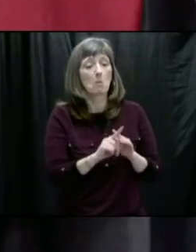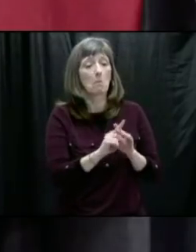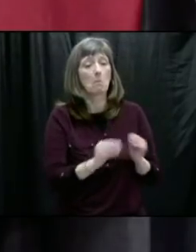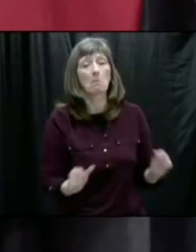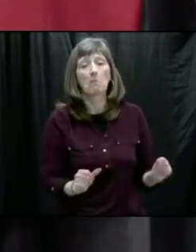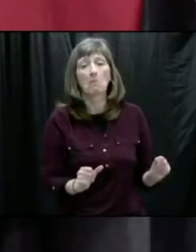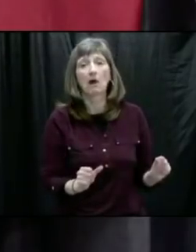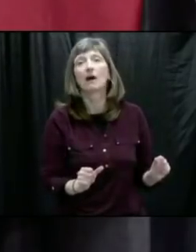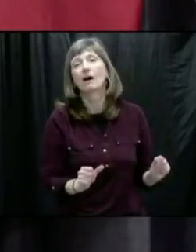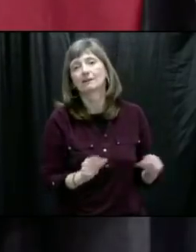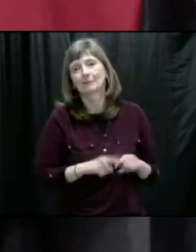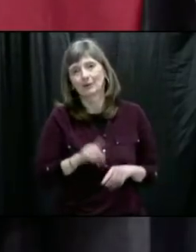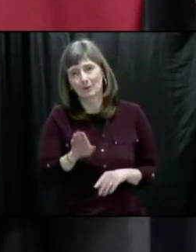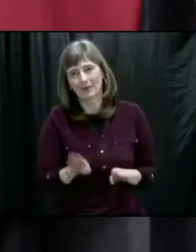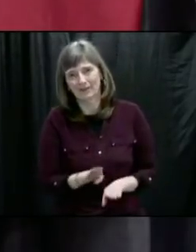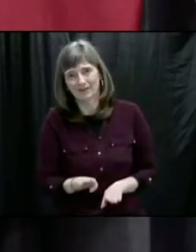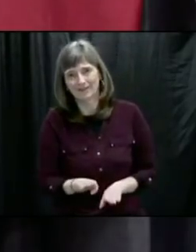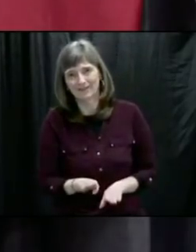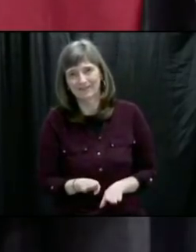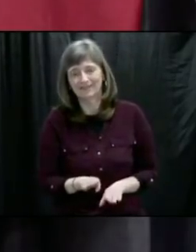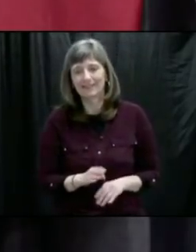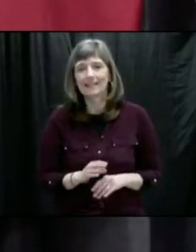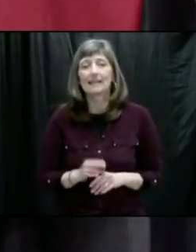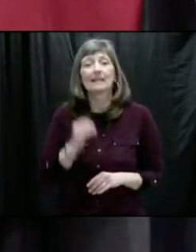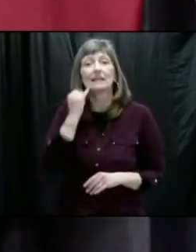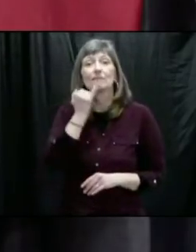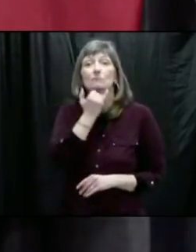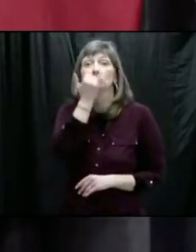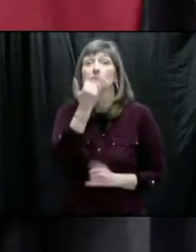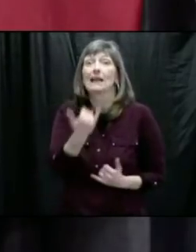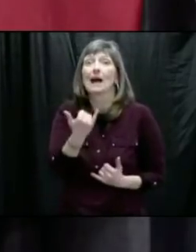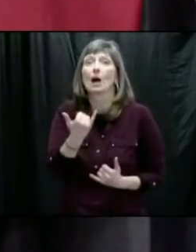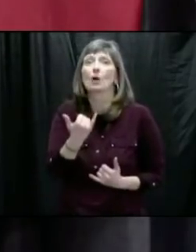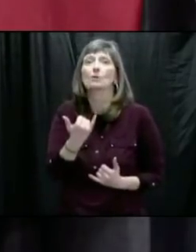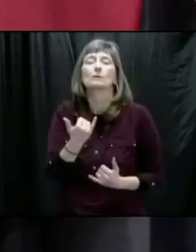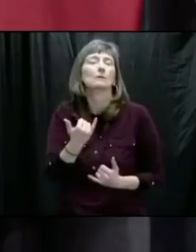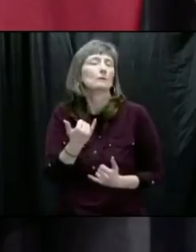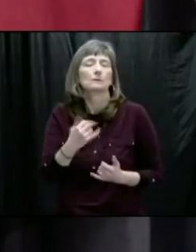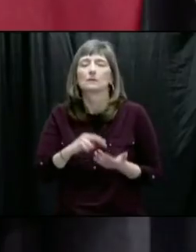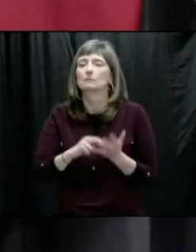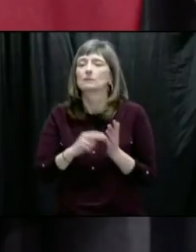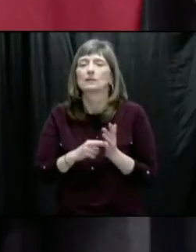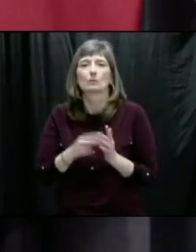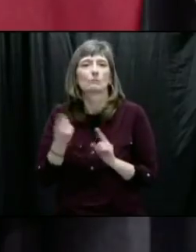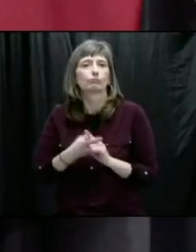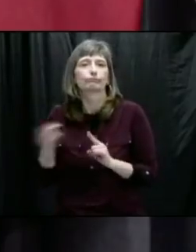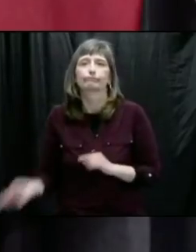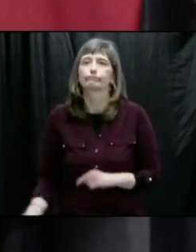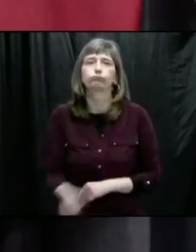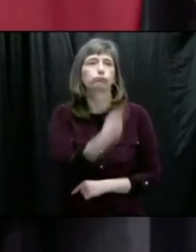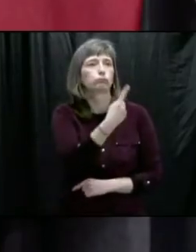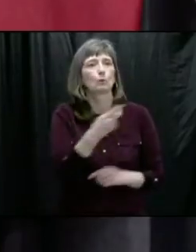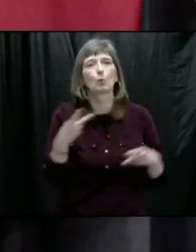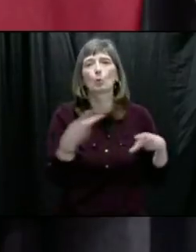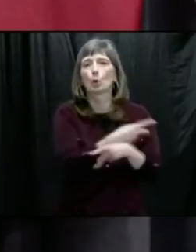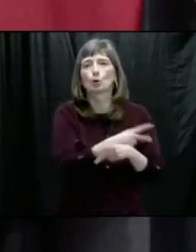NOW MAKES A DIFFERENCE. IT'S NOT A TIME FOR COMPLACENCY.